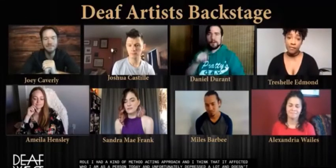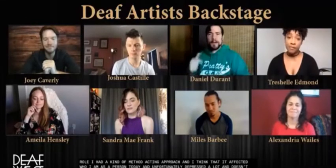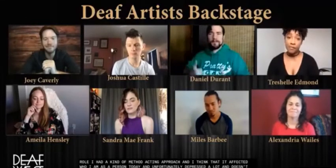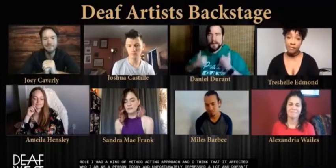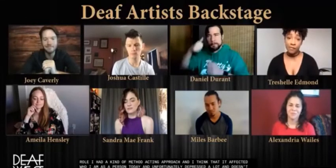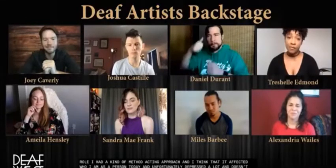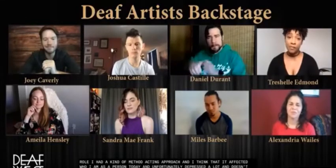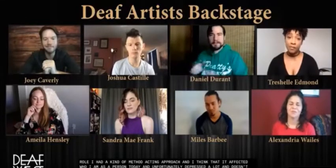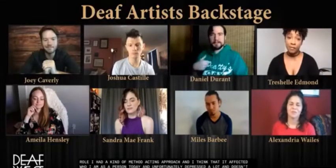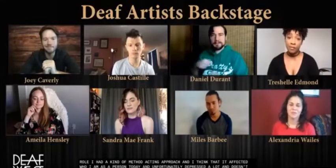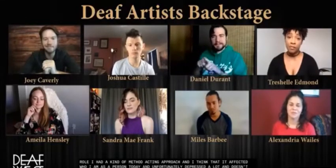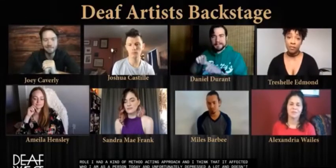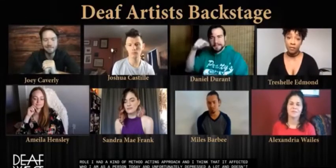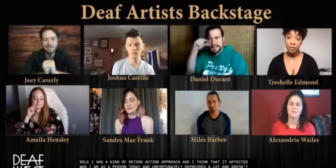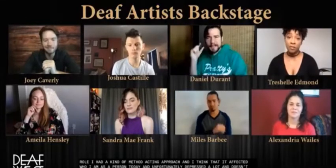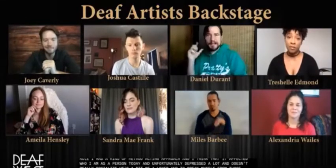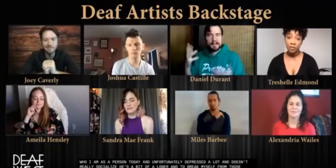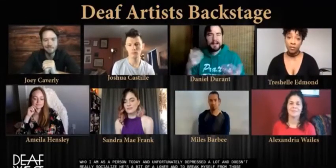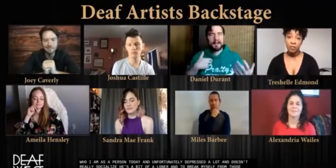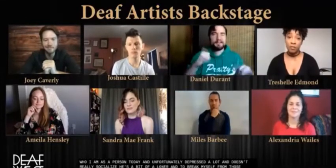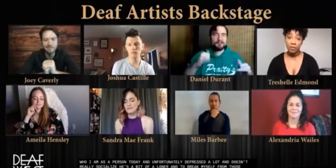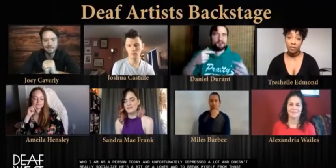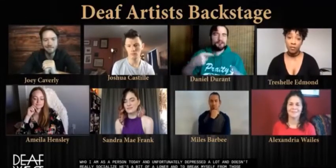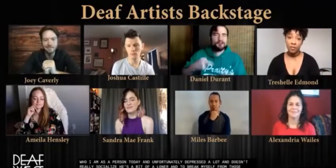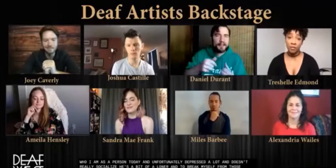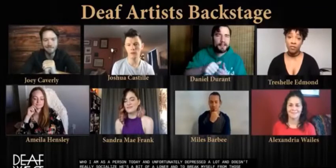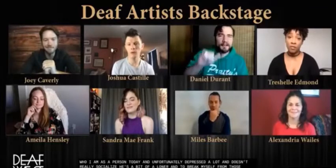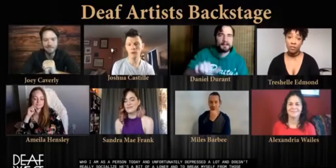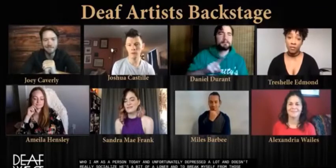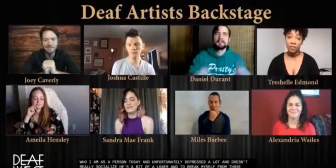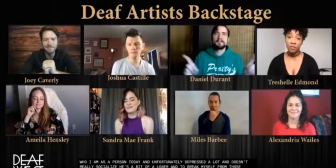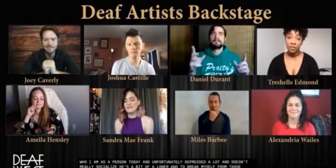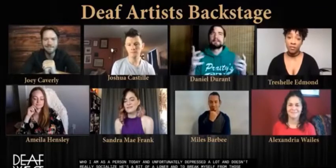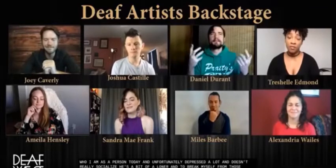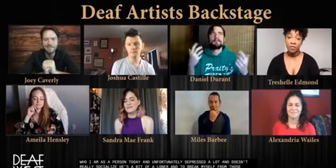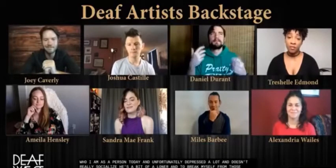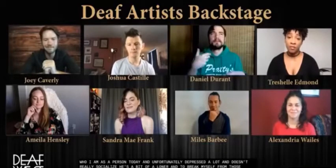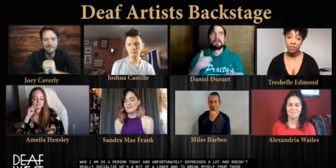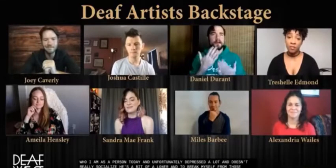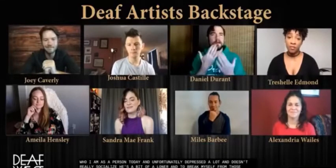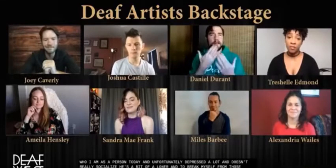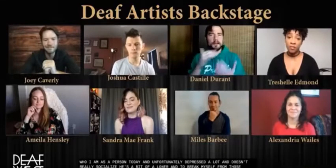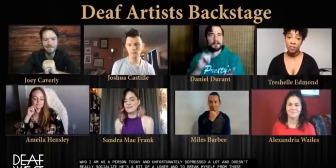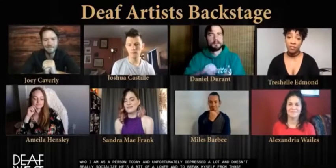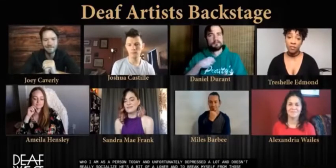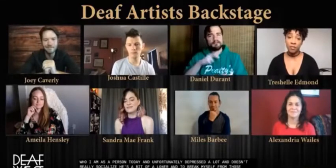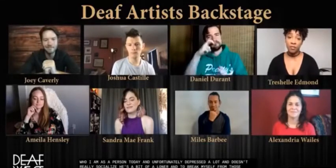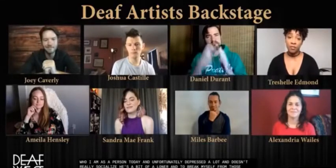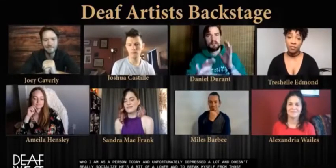being able to kind of break out of that. Remember myself that I am Daniel was a bit of a struggle well for me at least initially,